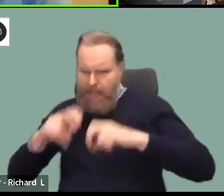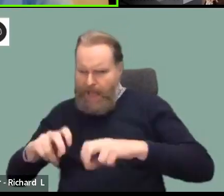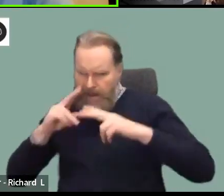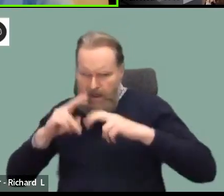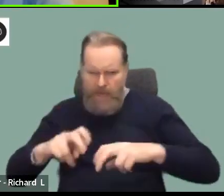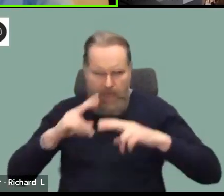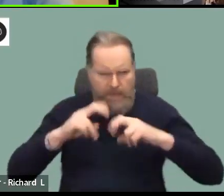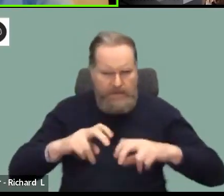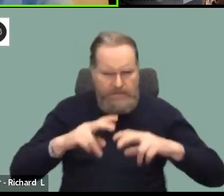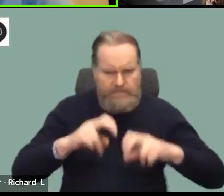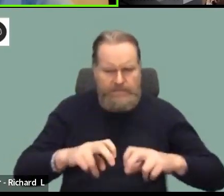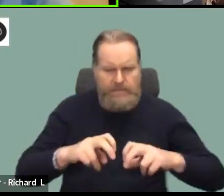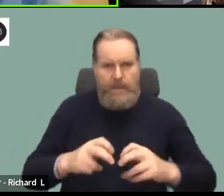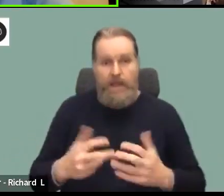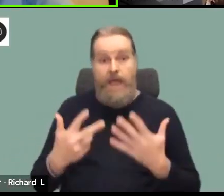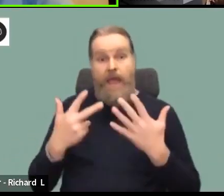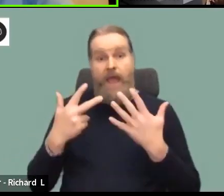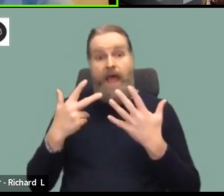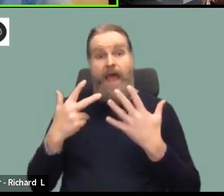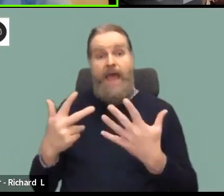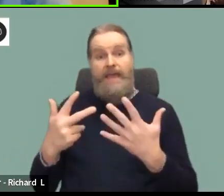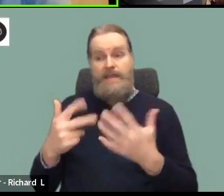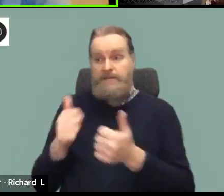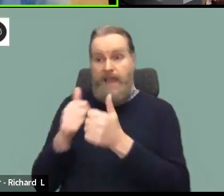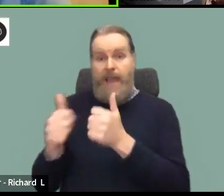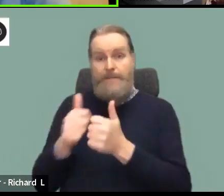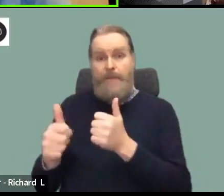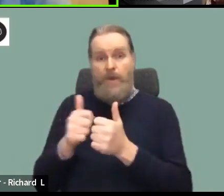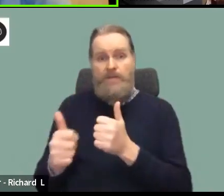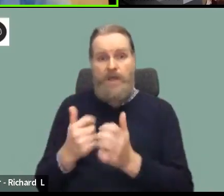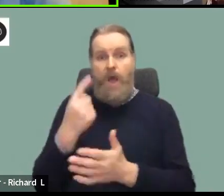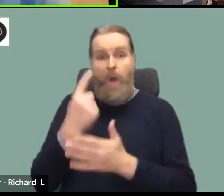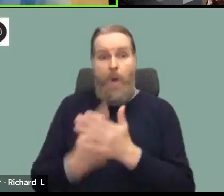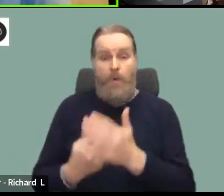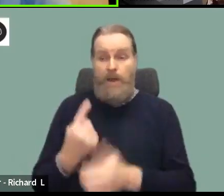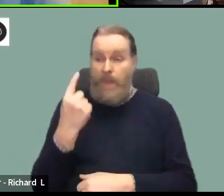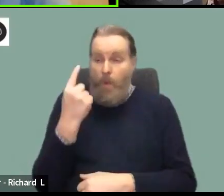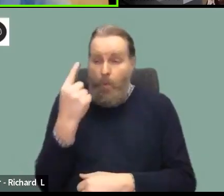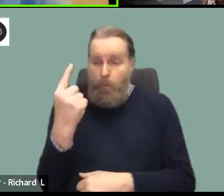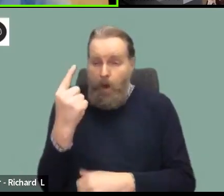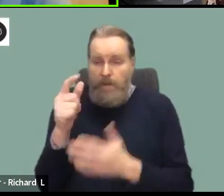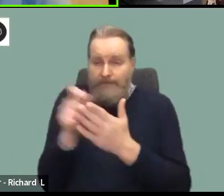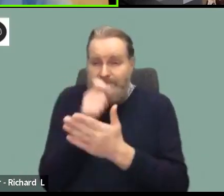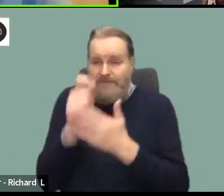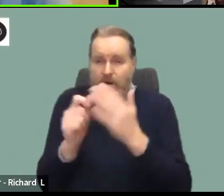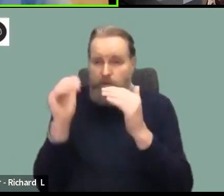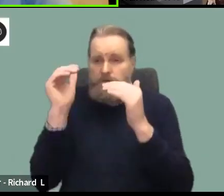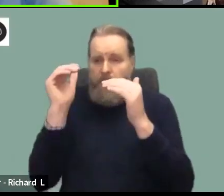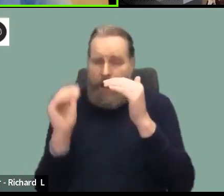lyzed the results. We lyzed the results. We can tell you that in eight further employers, we will one vote short employers, we will one vote short of getting over. there the threshold and